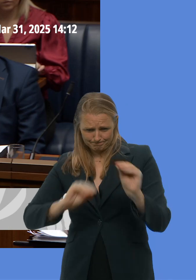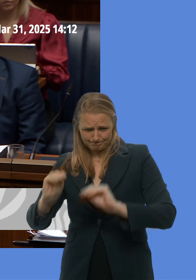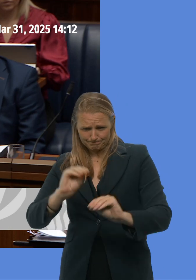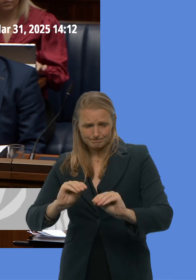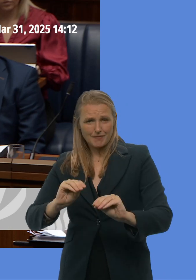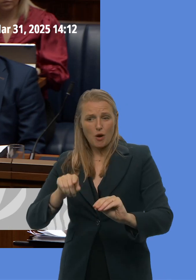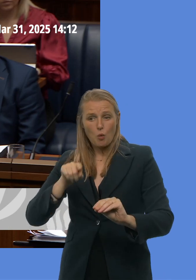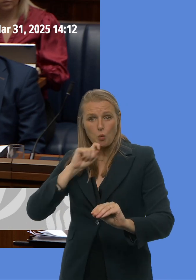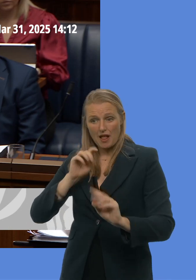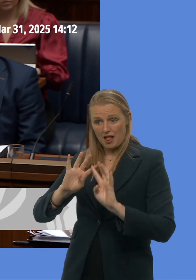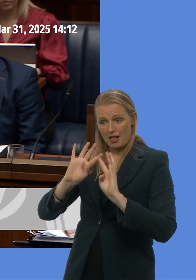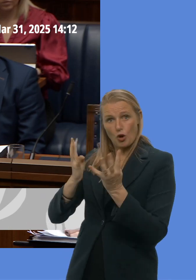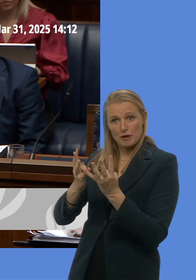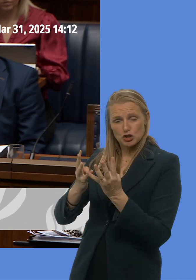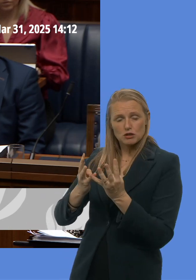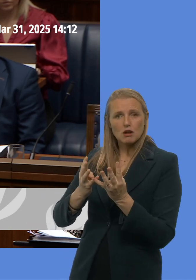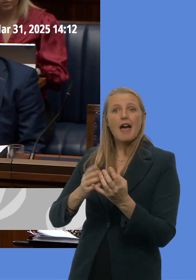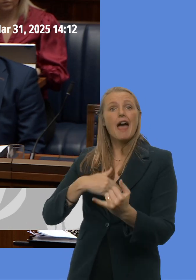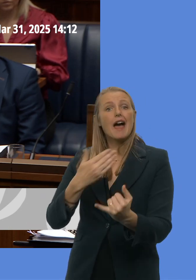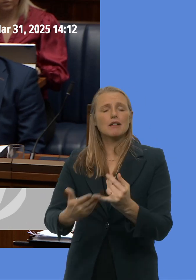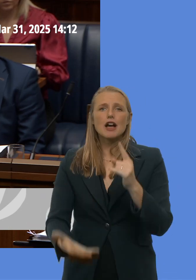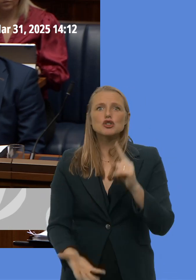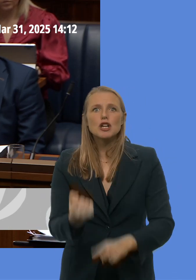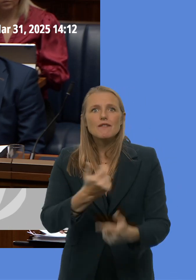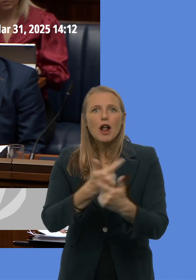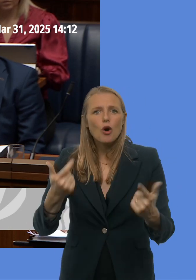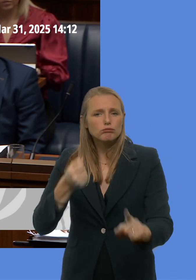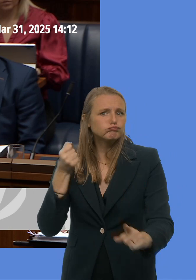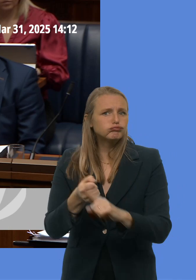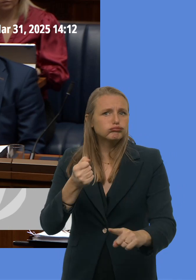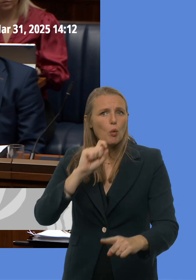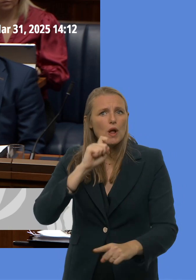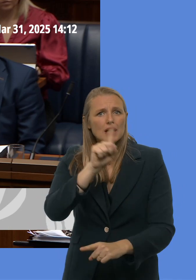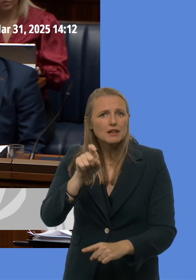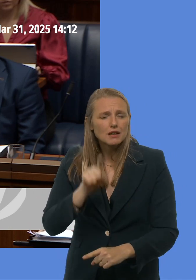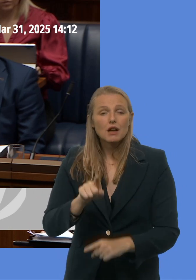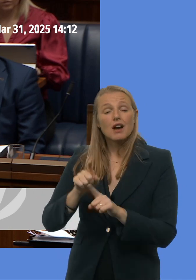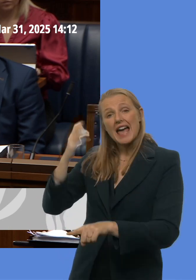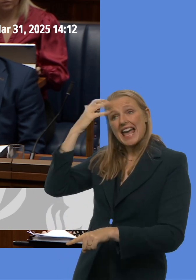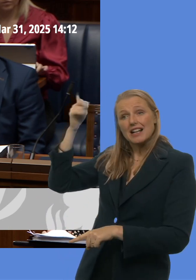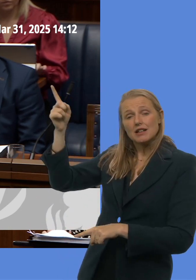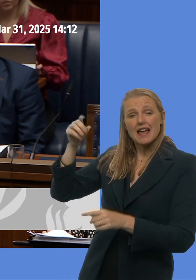positive difference. It is notable in that context that the Infrastructure Commission in England has now been rolled